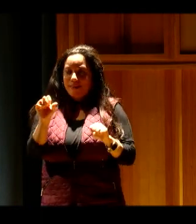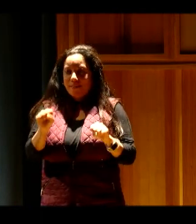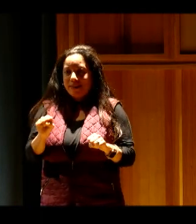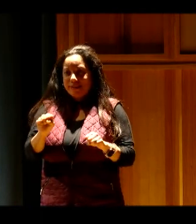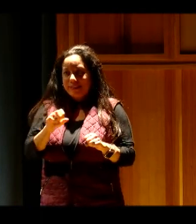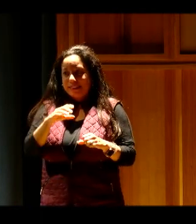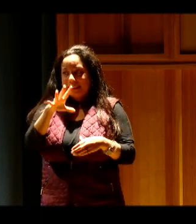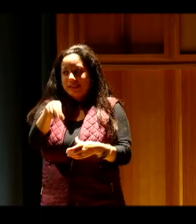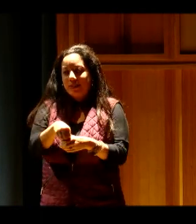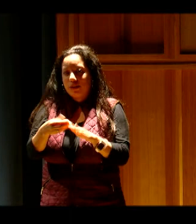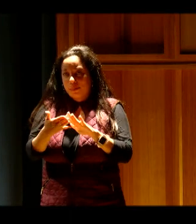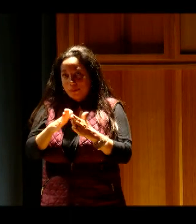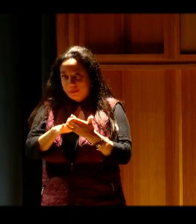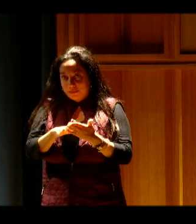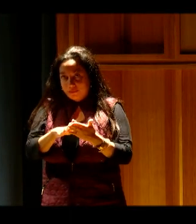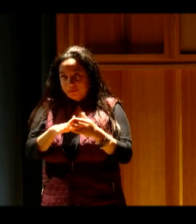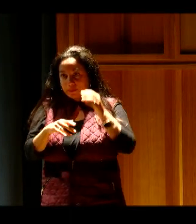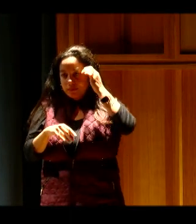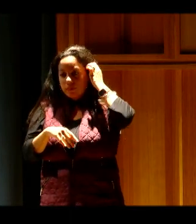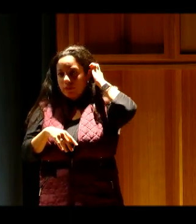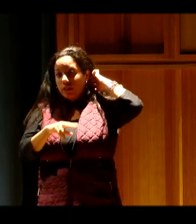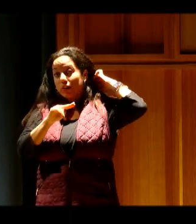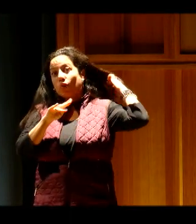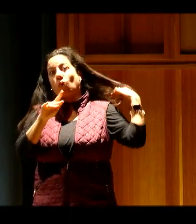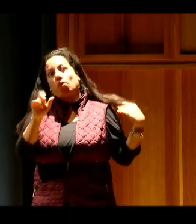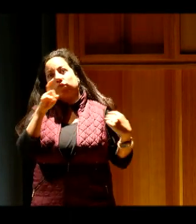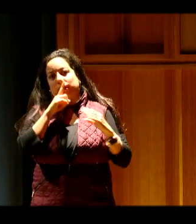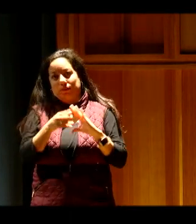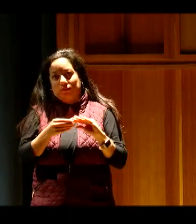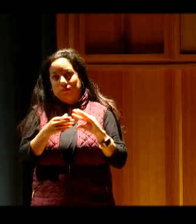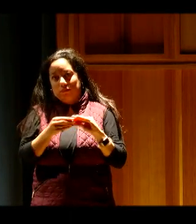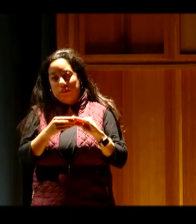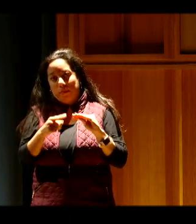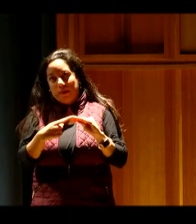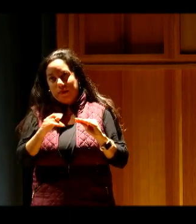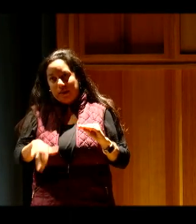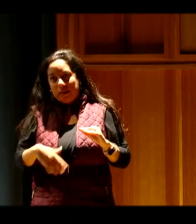to deal with climate change and Nicole talked a lot about that, and so many of her remarks are pertinent.